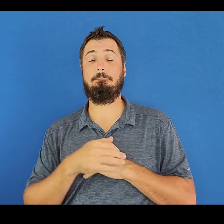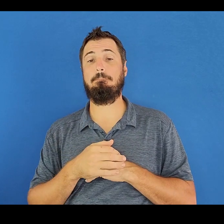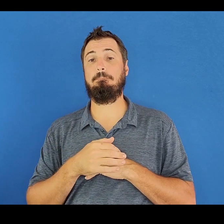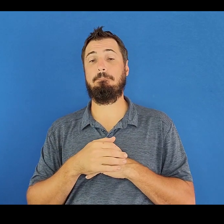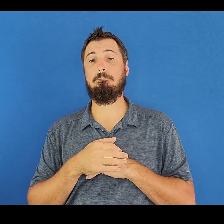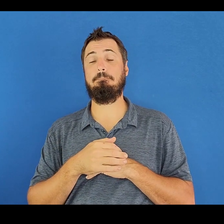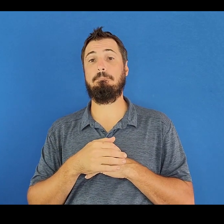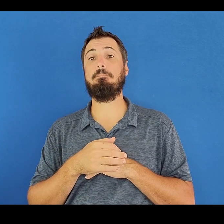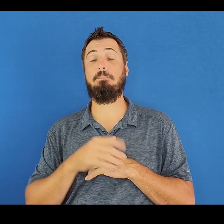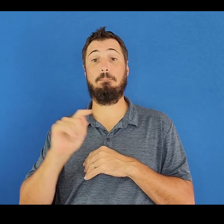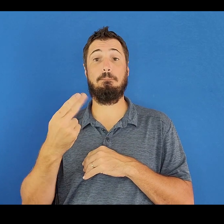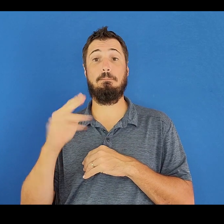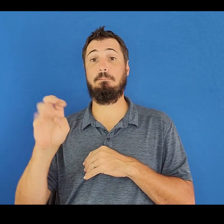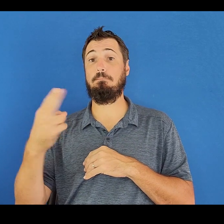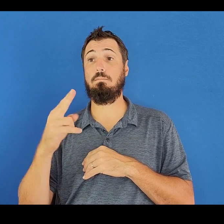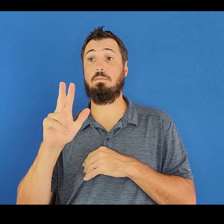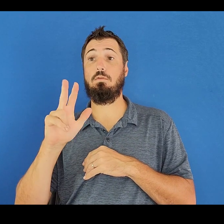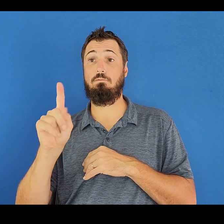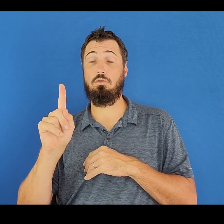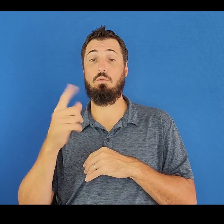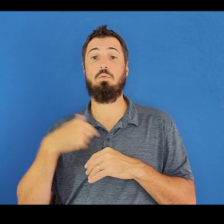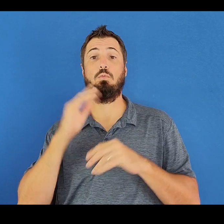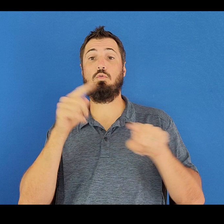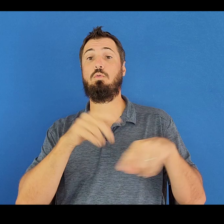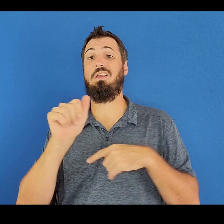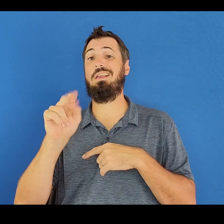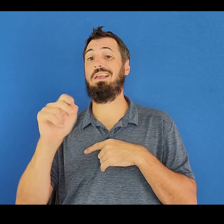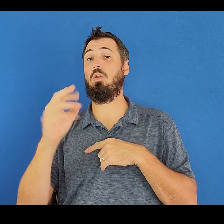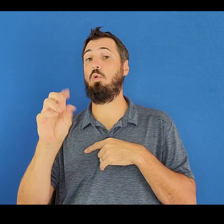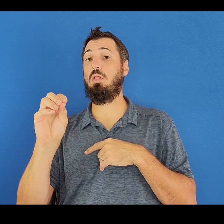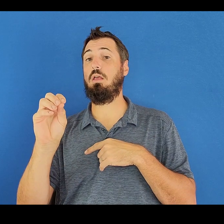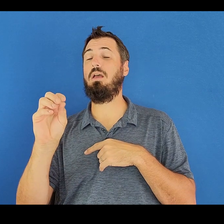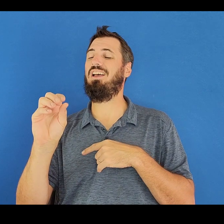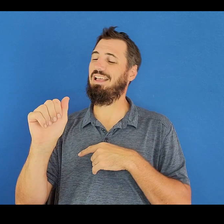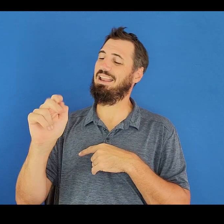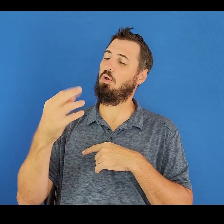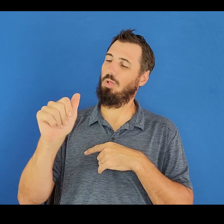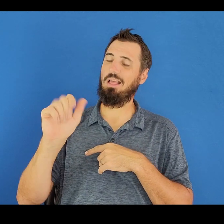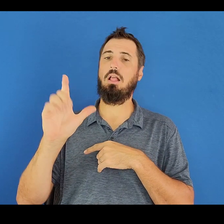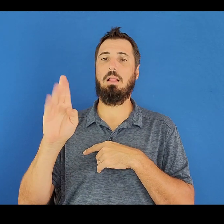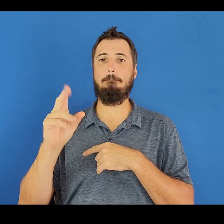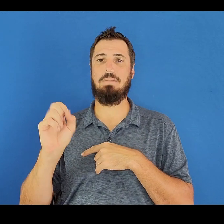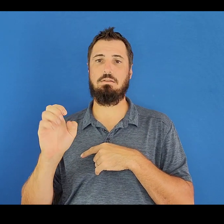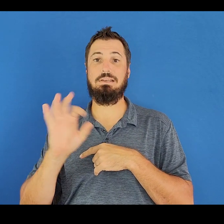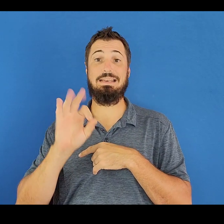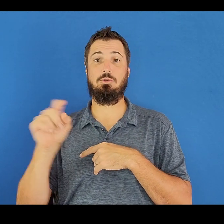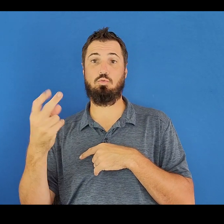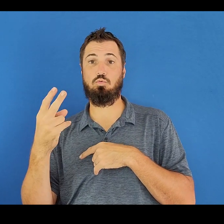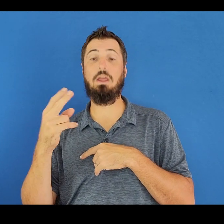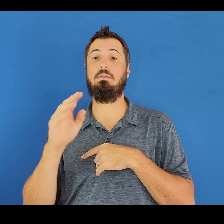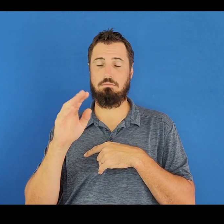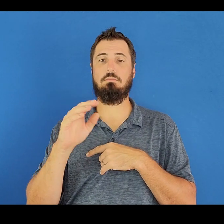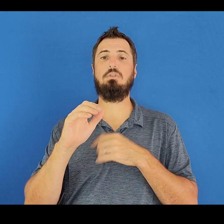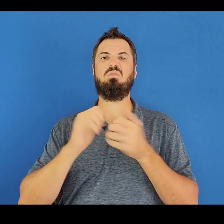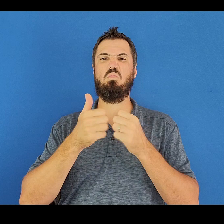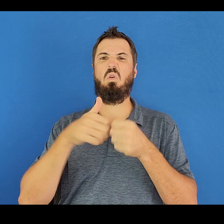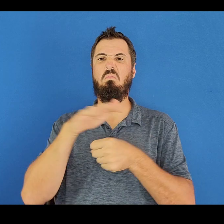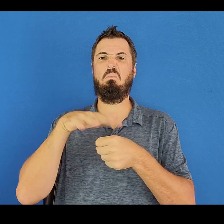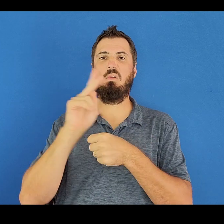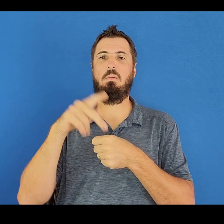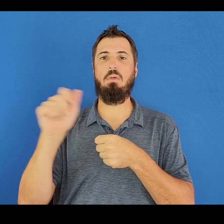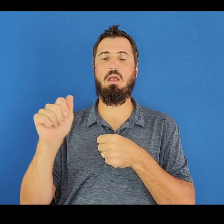Thursday, March 31, we’ll be at the Anahola Clubhouse from 9 to noon, and the Bryan J. Baptiste Sports Complex in Kapa'a from 1 to 4 p.m.